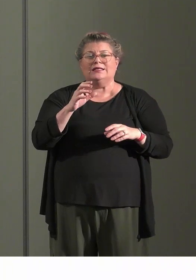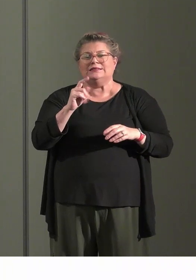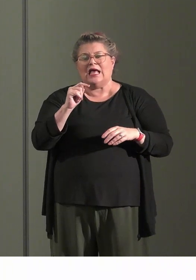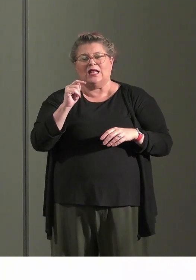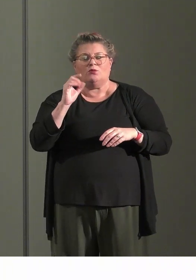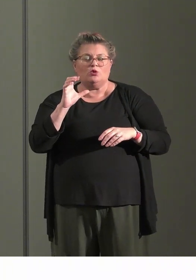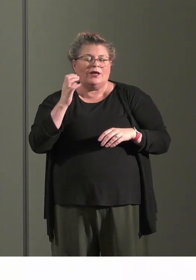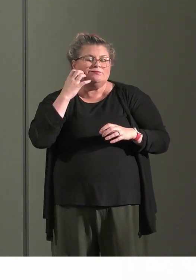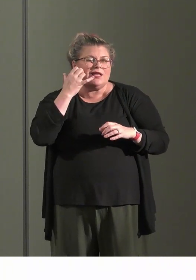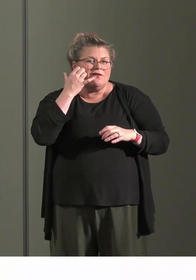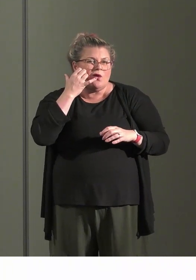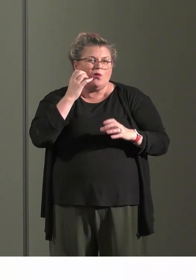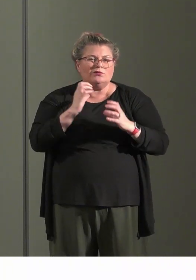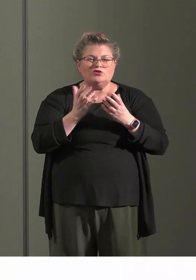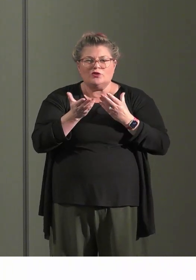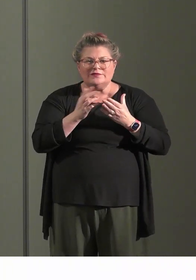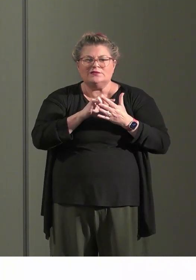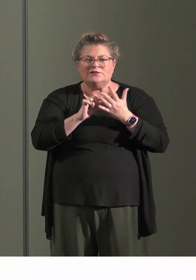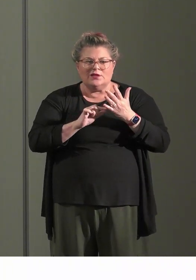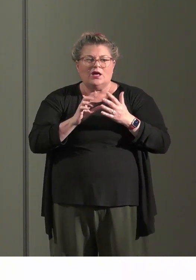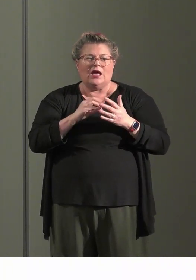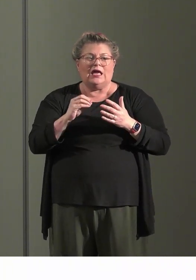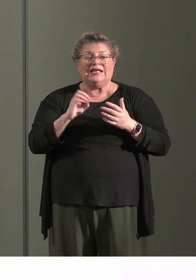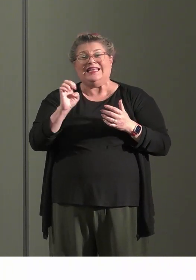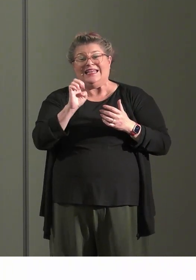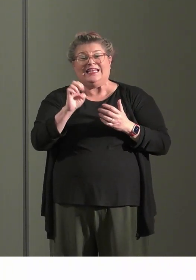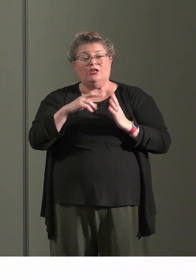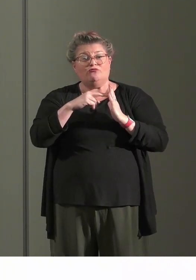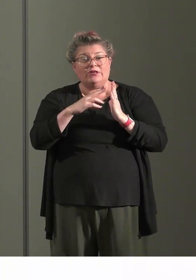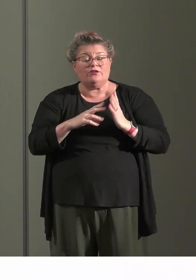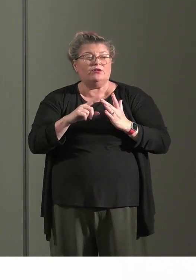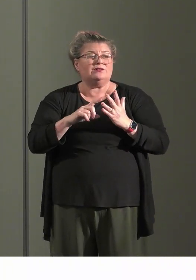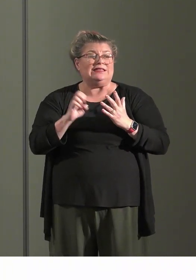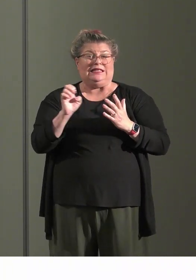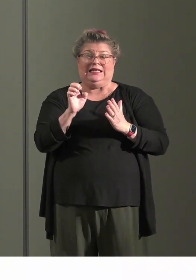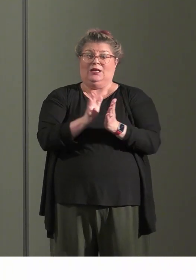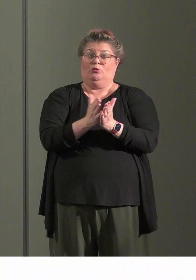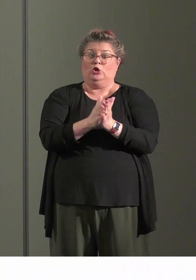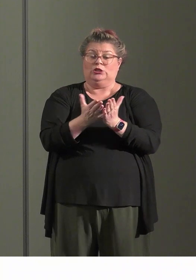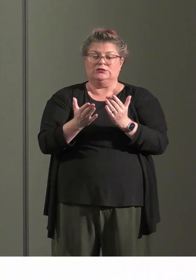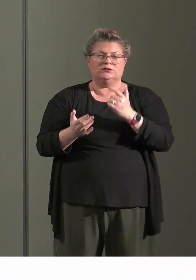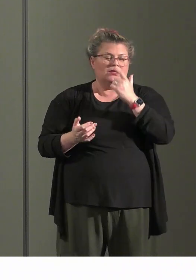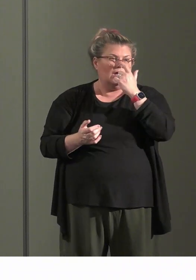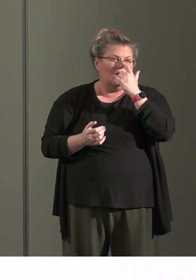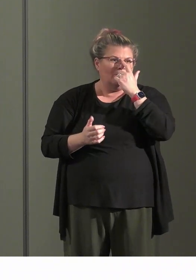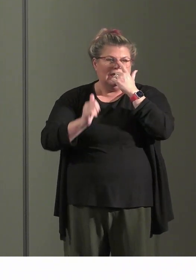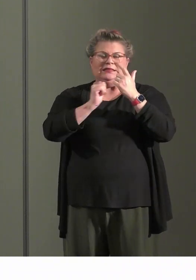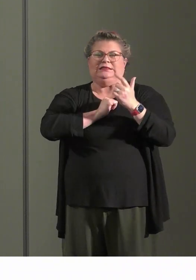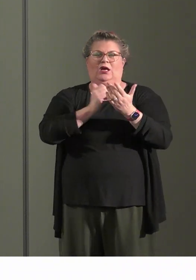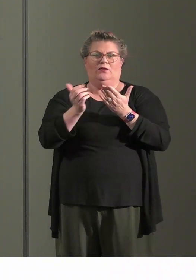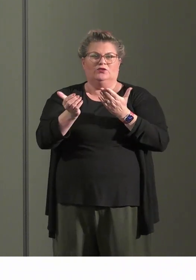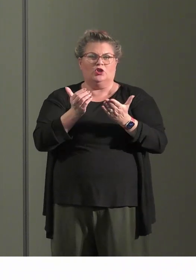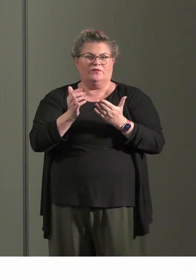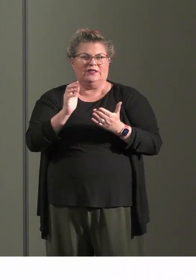things of that nature and eReaders and e-books. Self-service terminals that runs the gamete there